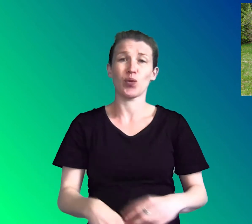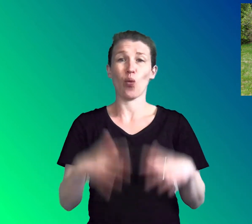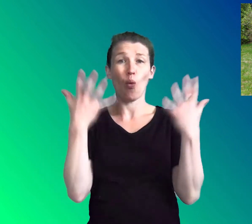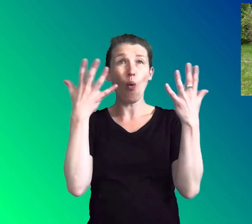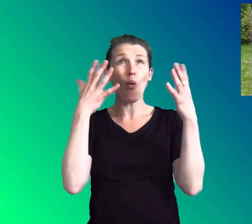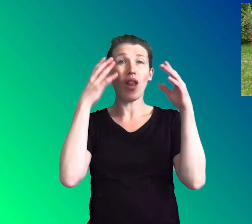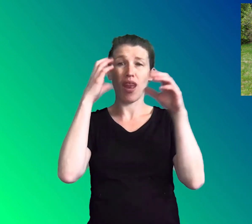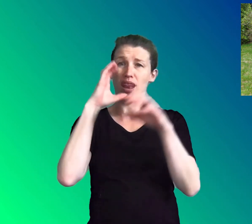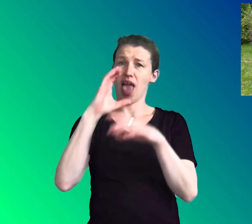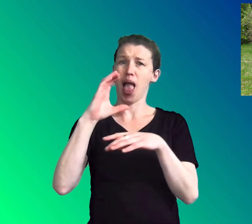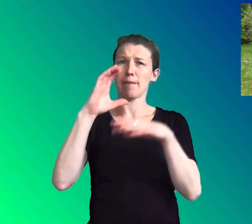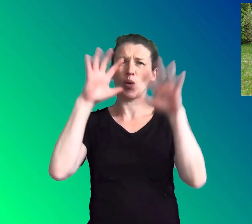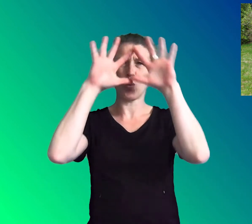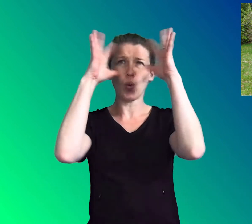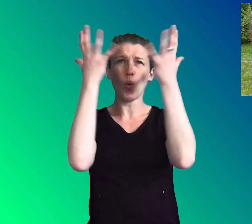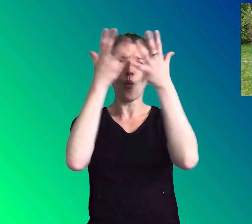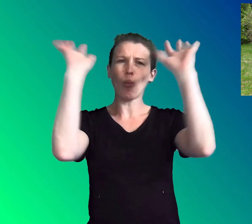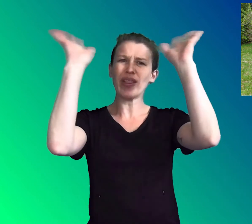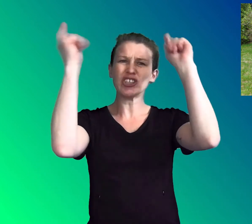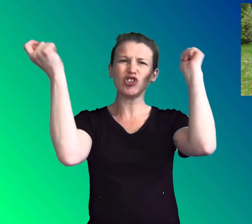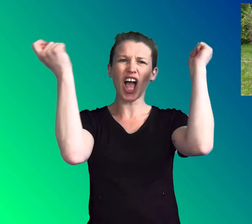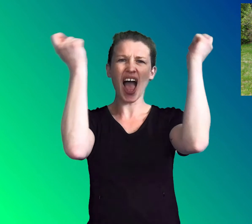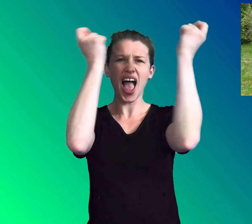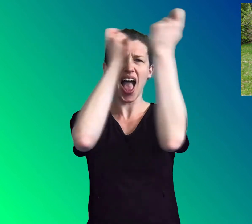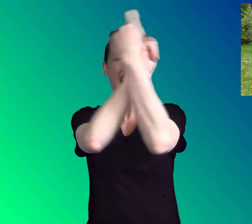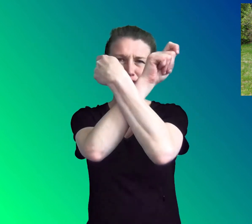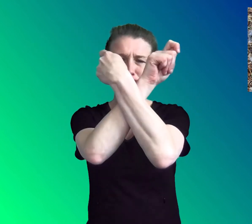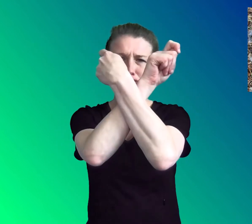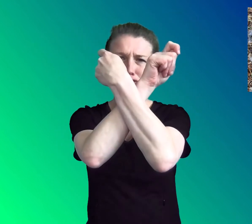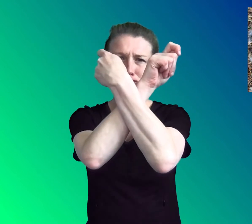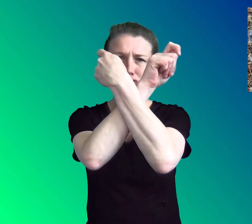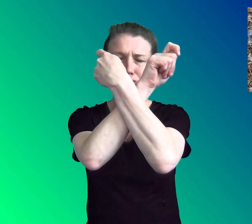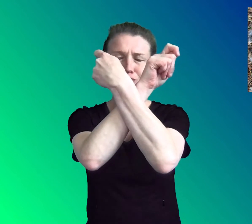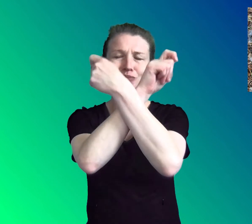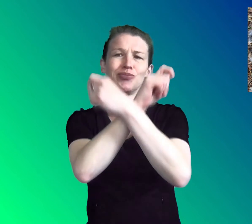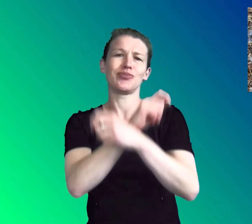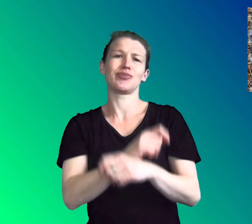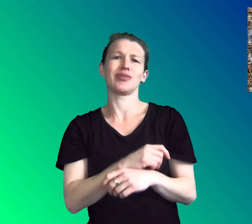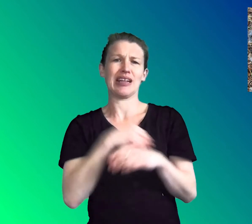and limit the effects of climate change are the only things that we can do